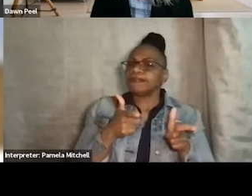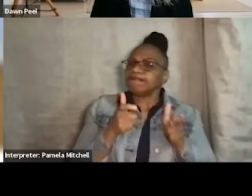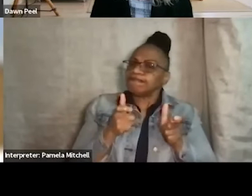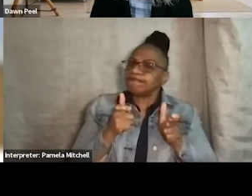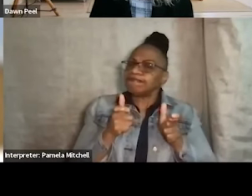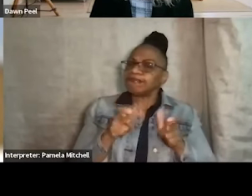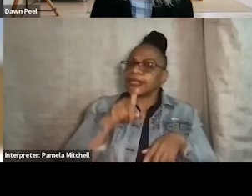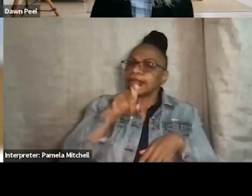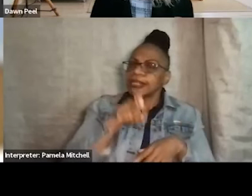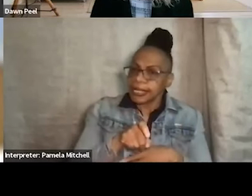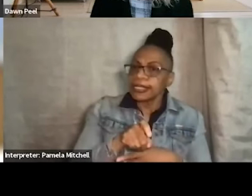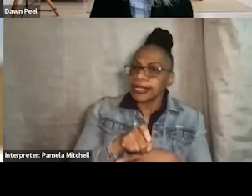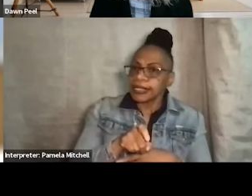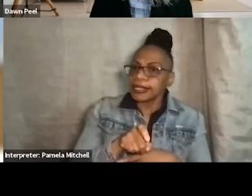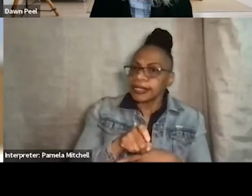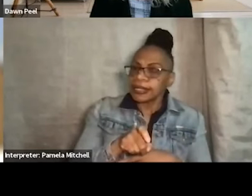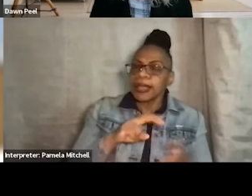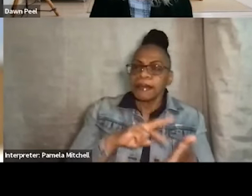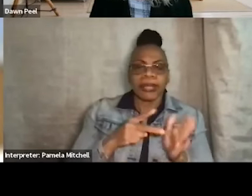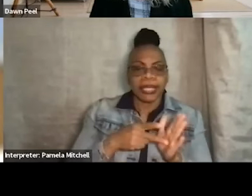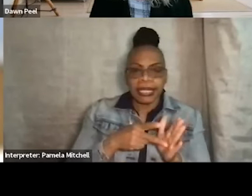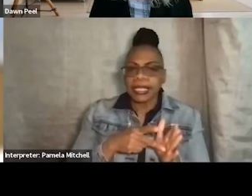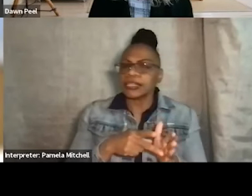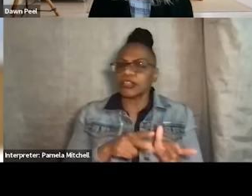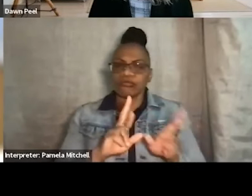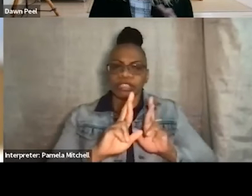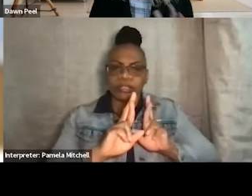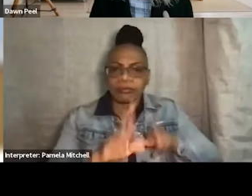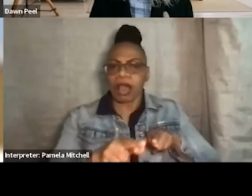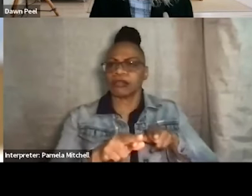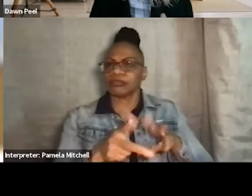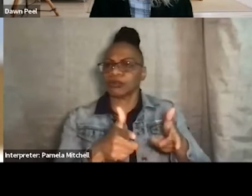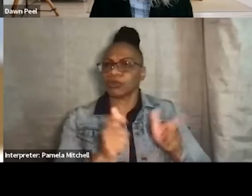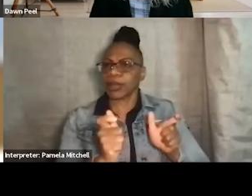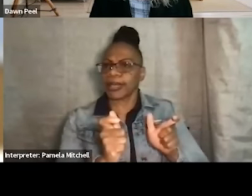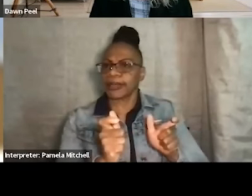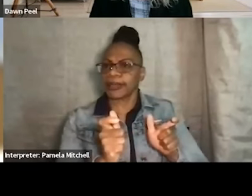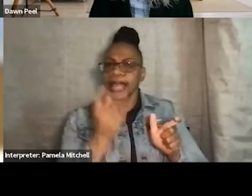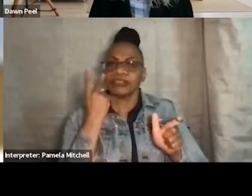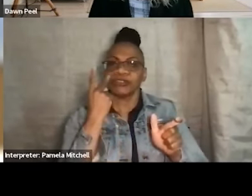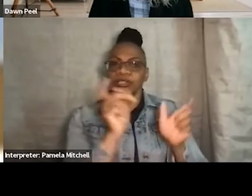that needs very immediate response. So, as you look across the the table,